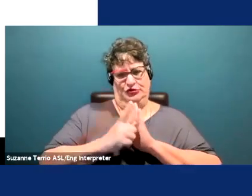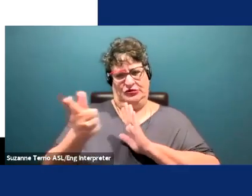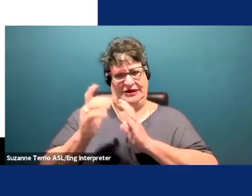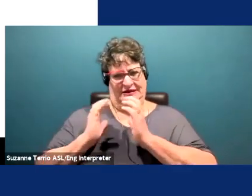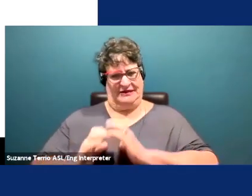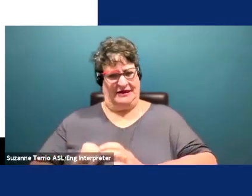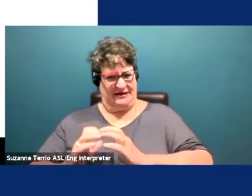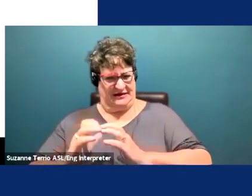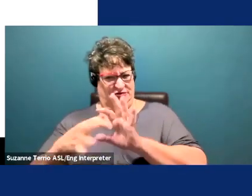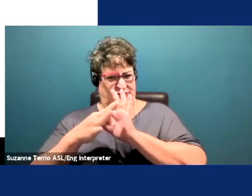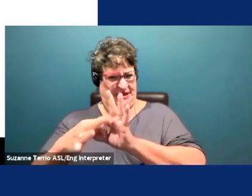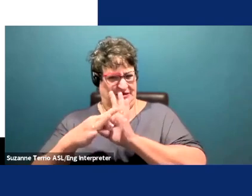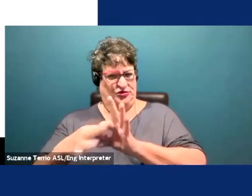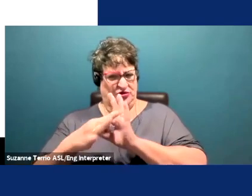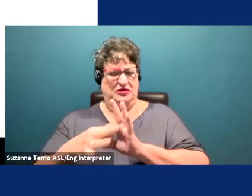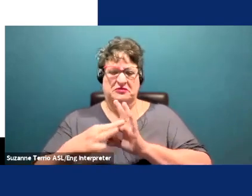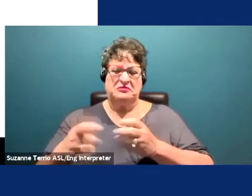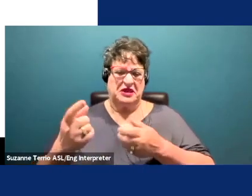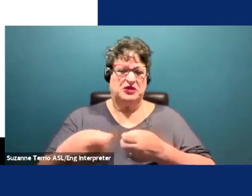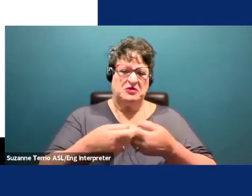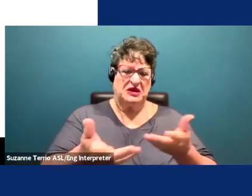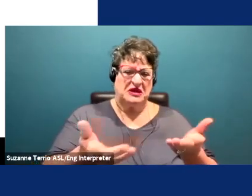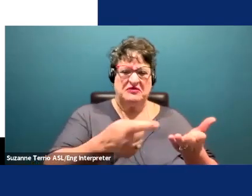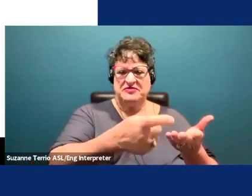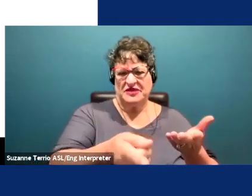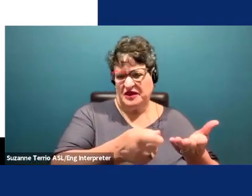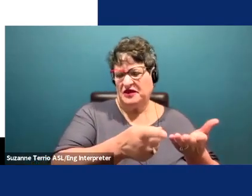at to tailor their services for clients.